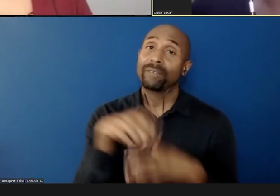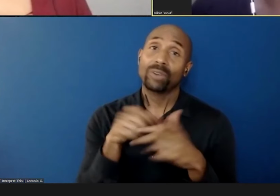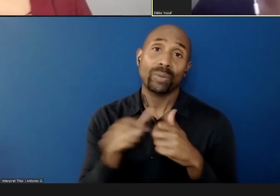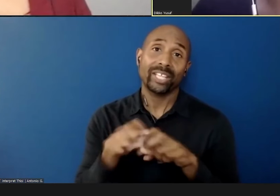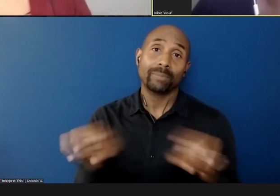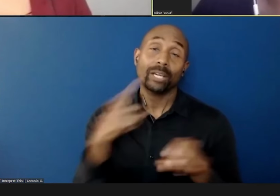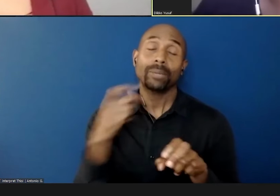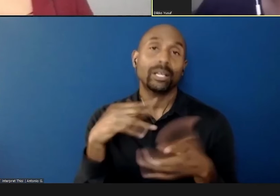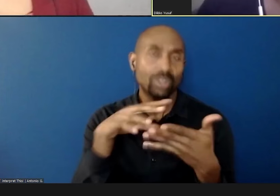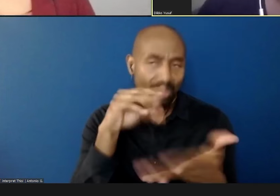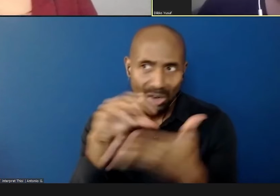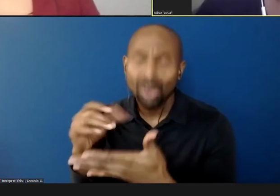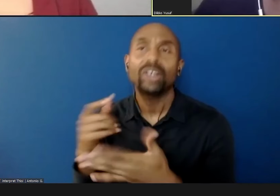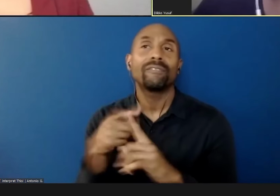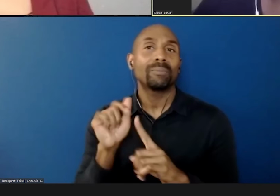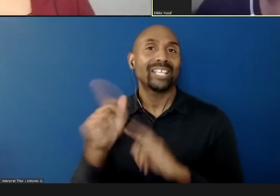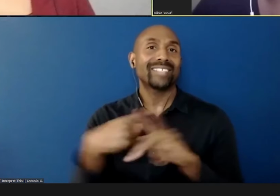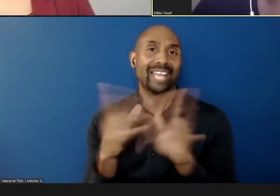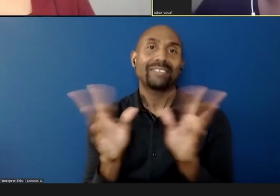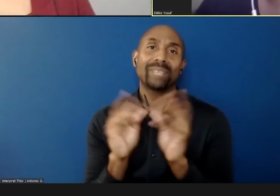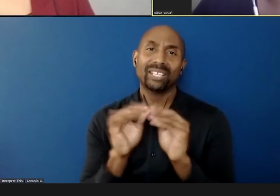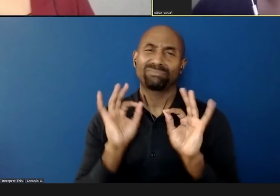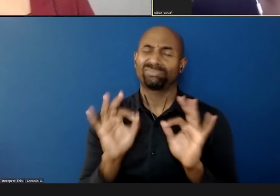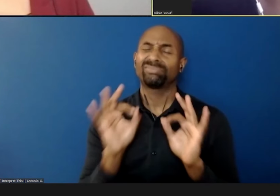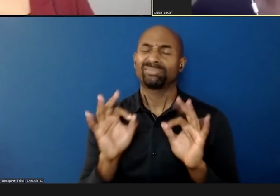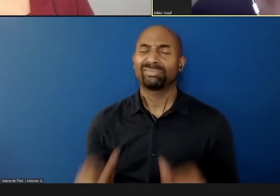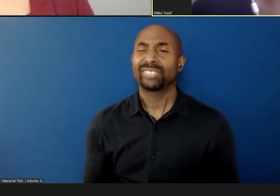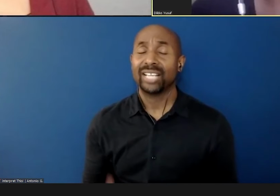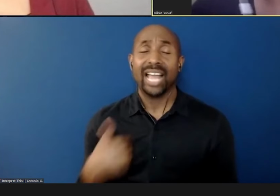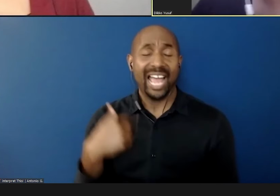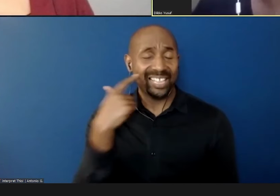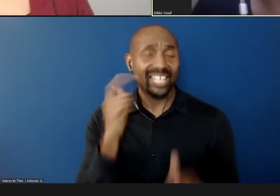from things like this, and I think partly probably the bigger, larger point of having